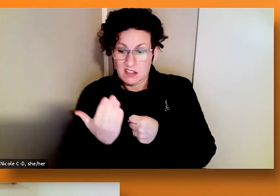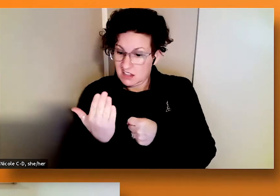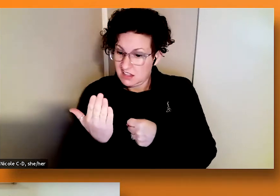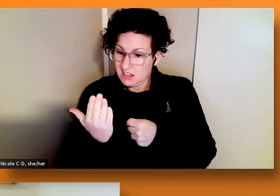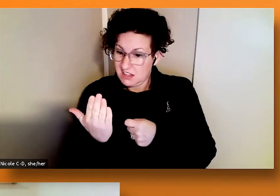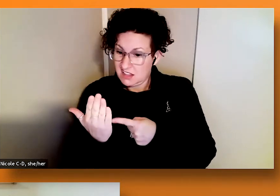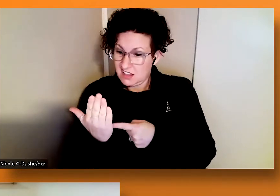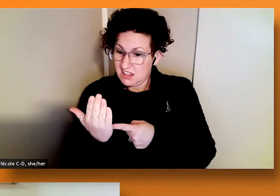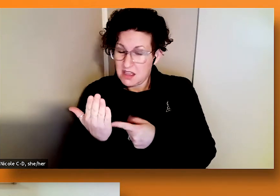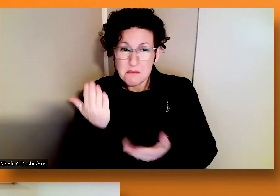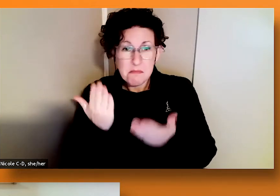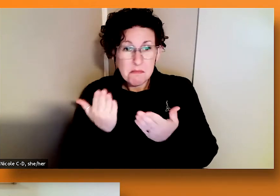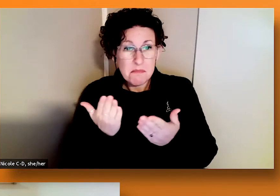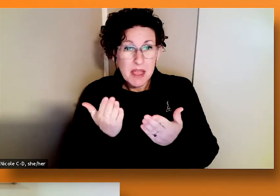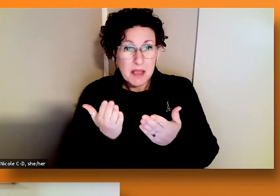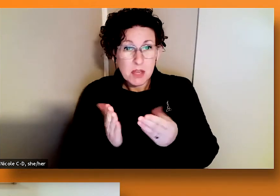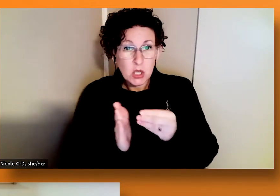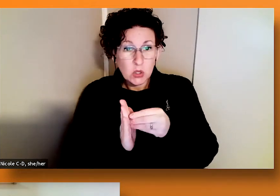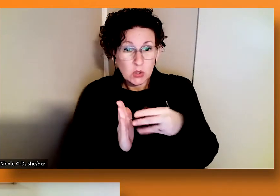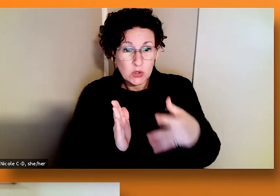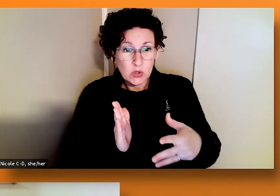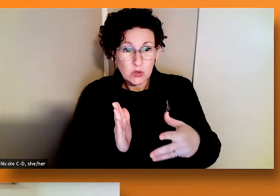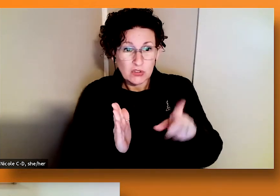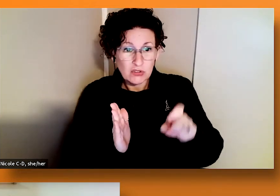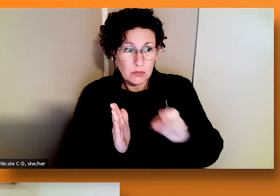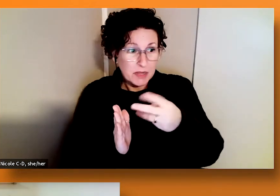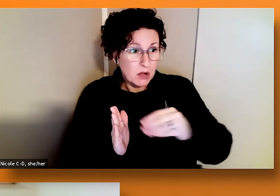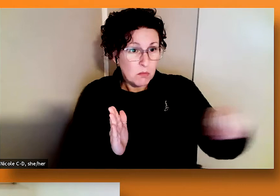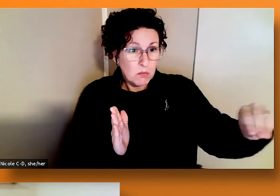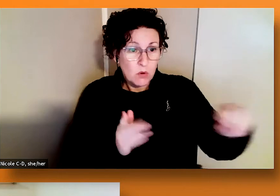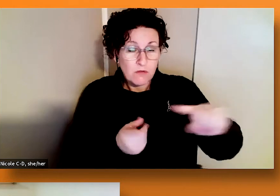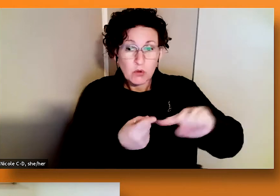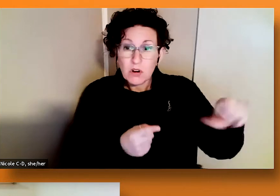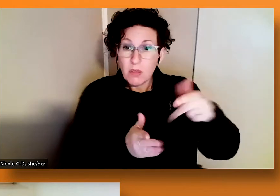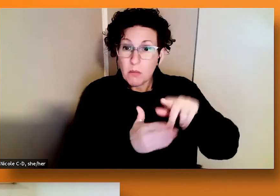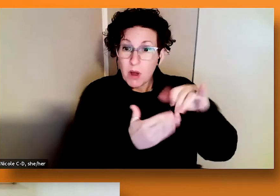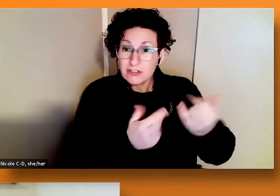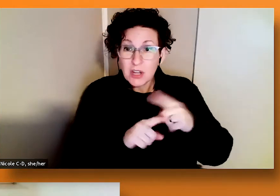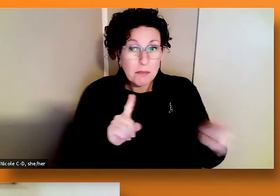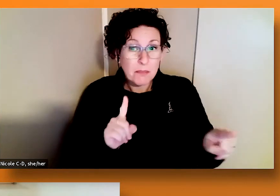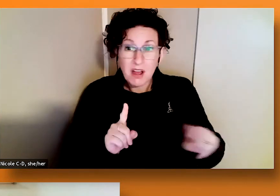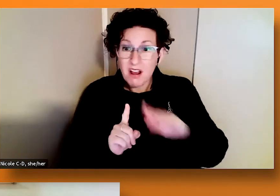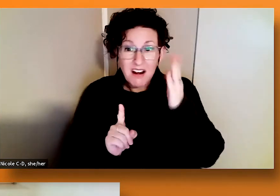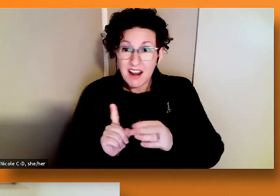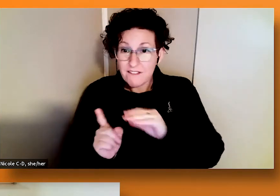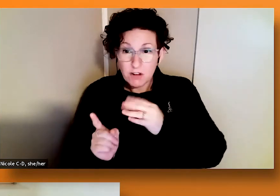who's still working on your project who really shouldn't be and they should have been moved to another project but that change never happened.